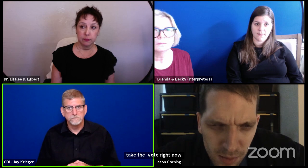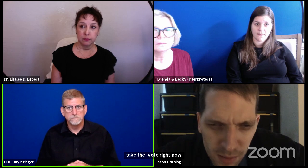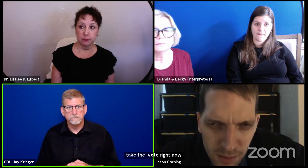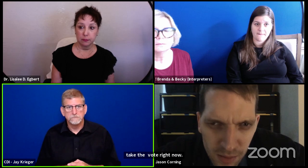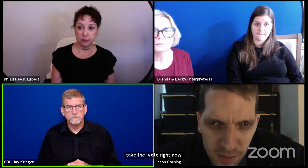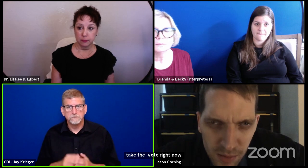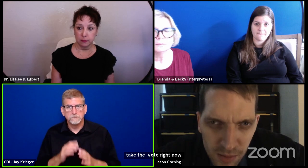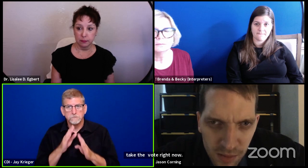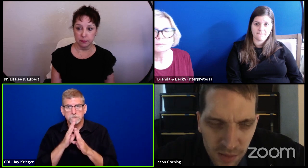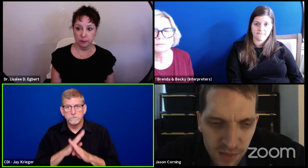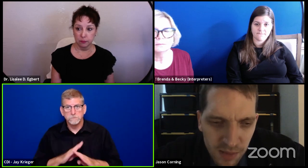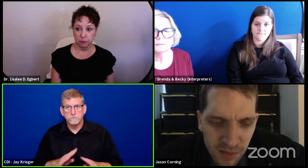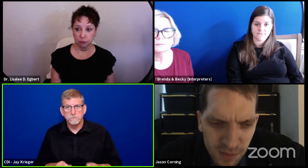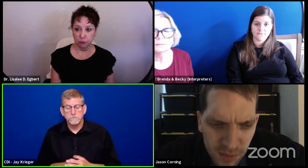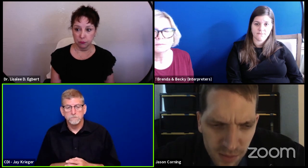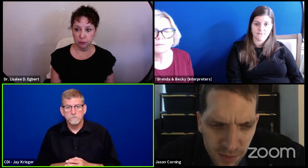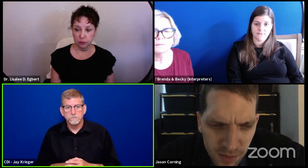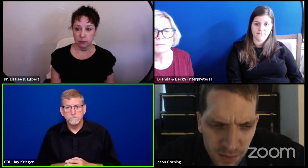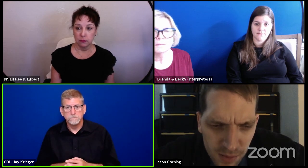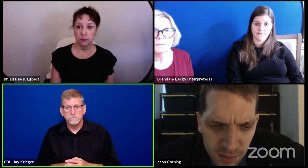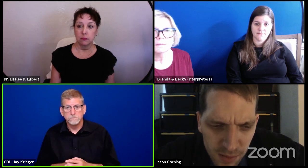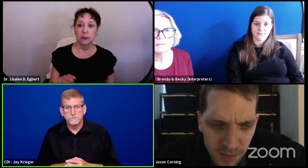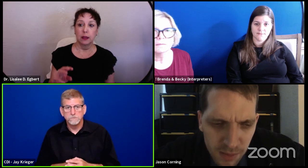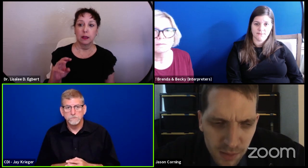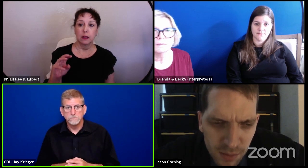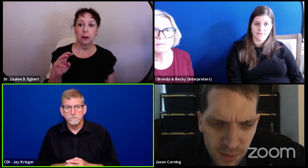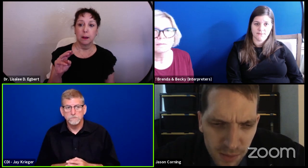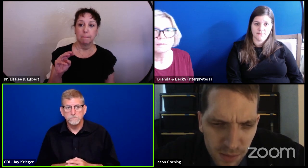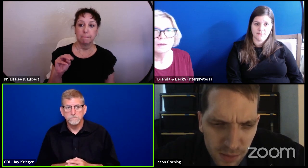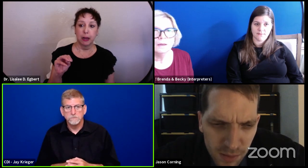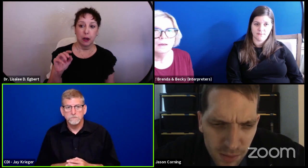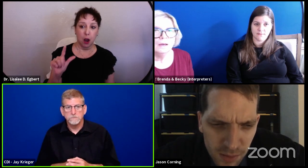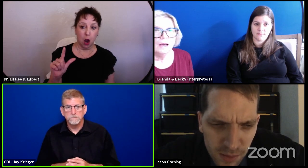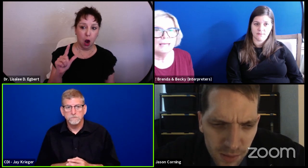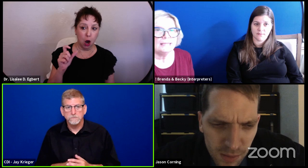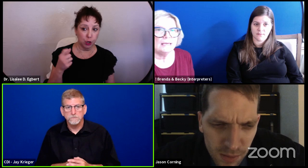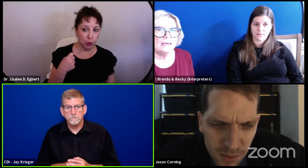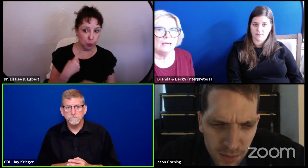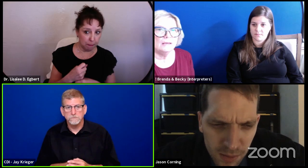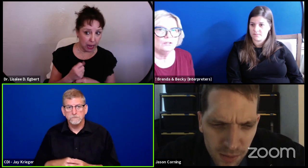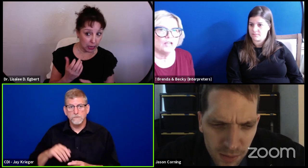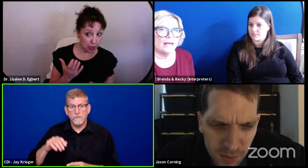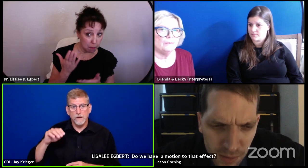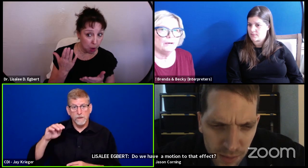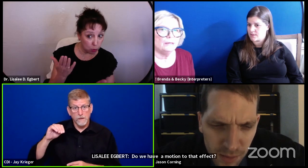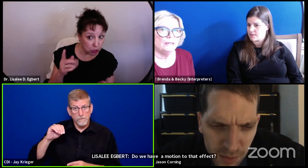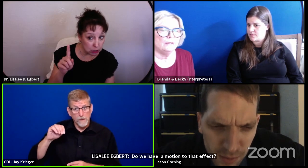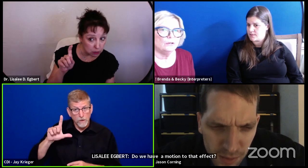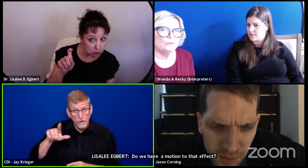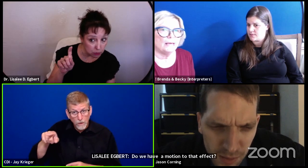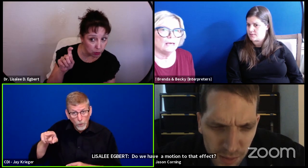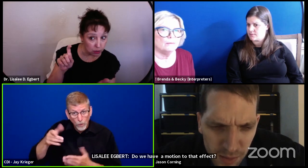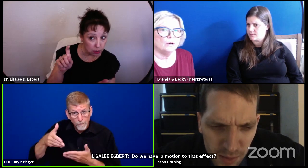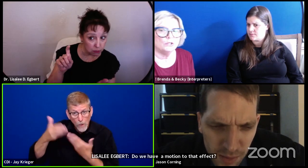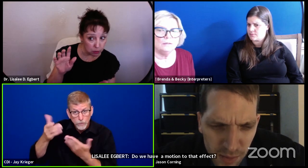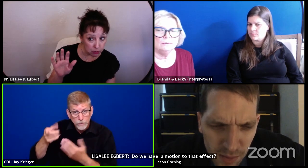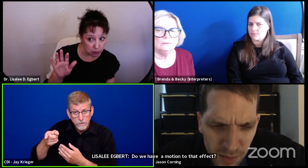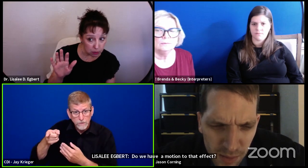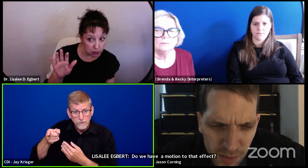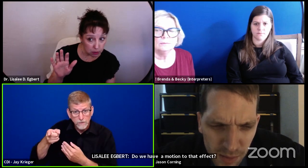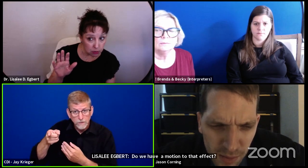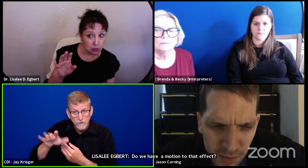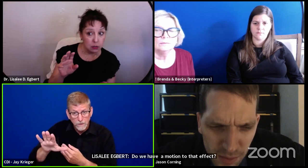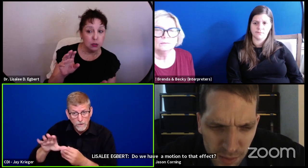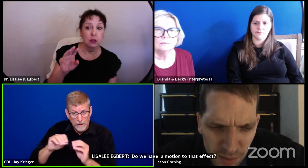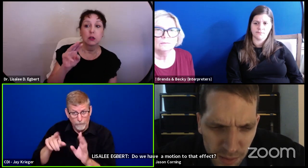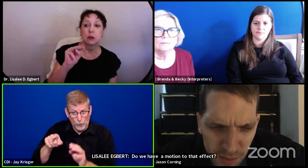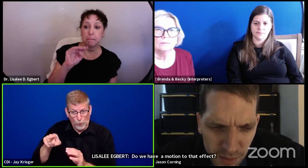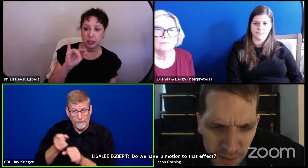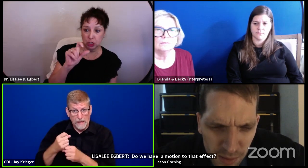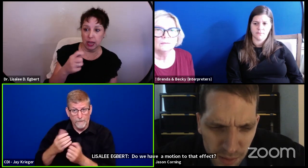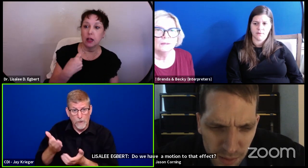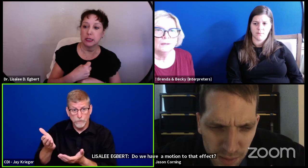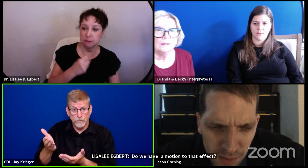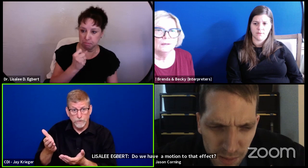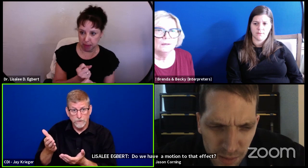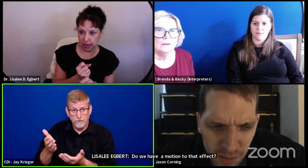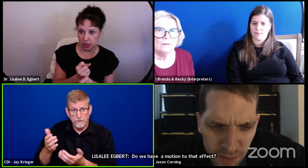I see in chat Mary Lynn, are you making a motion?